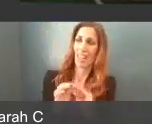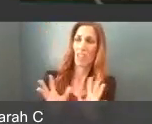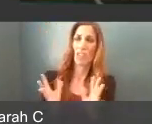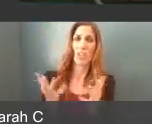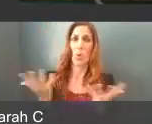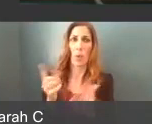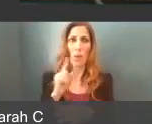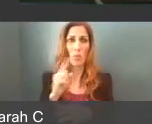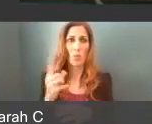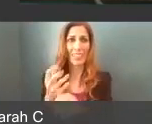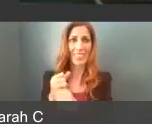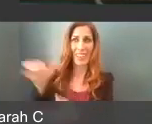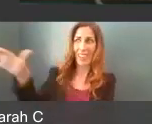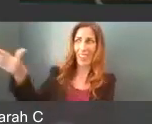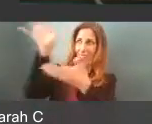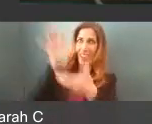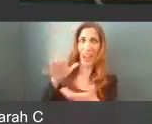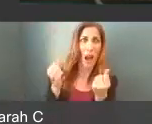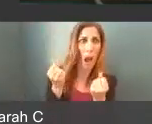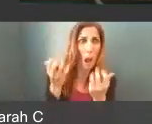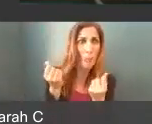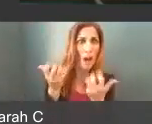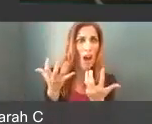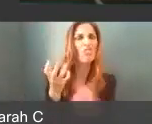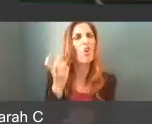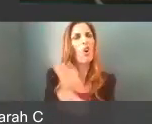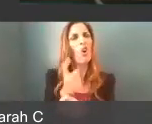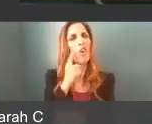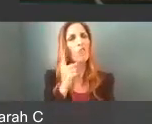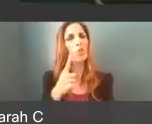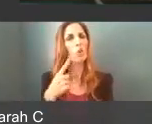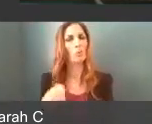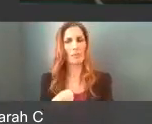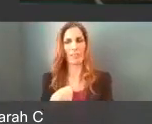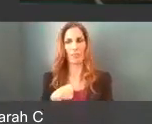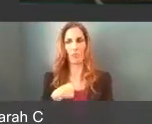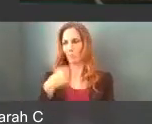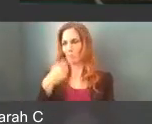it's hard for me to give you a plan in terms of how we're going to manage what comes next.